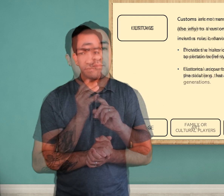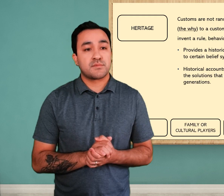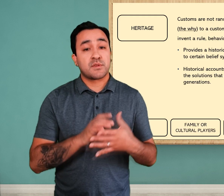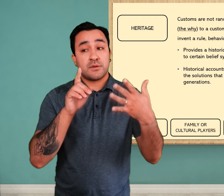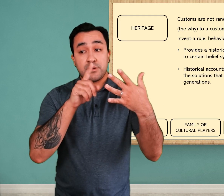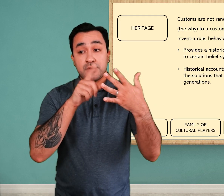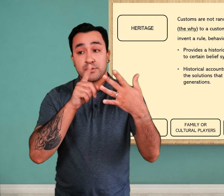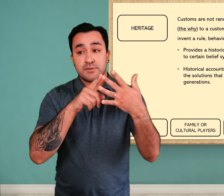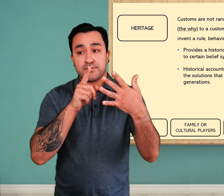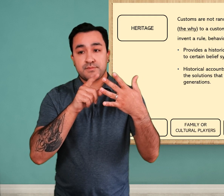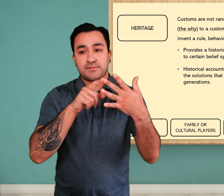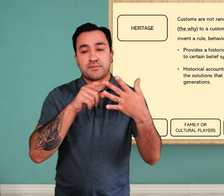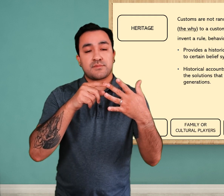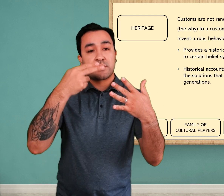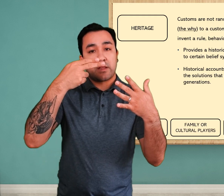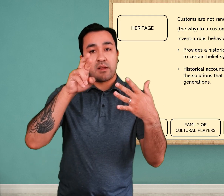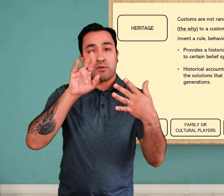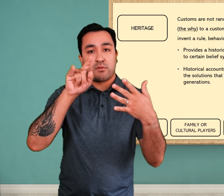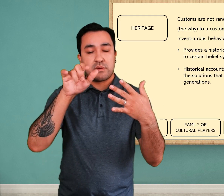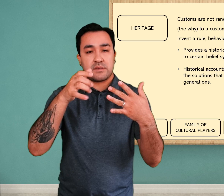The third hallmark is heritage.